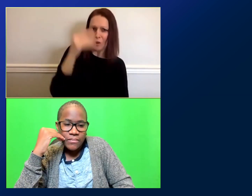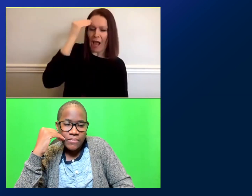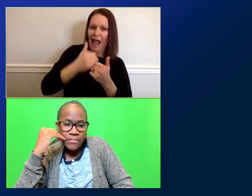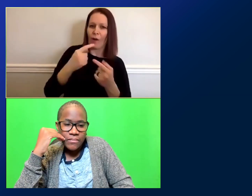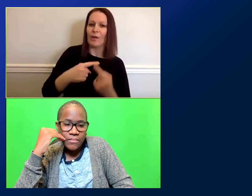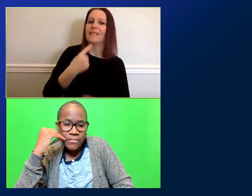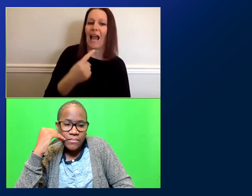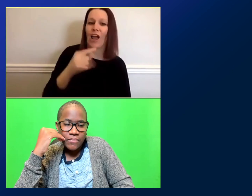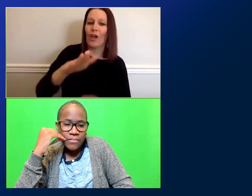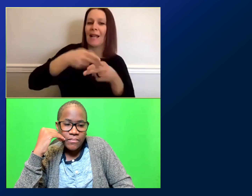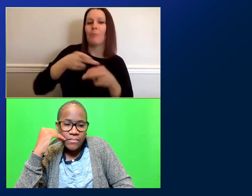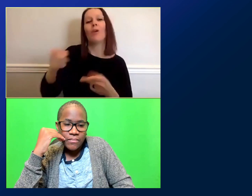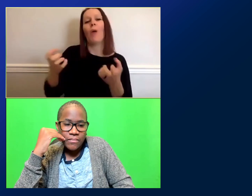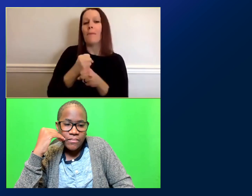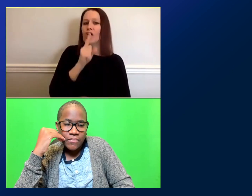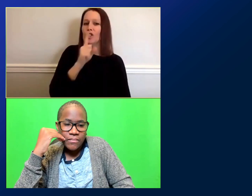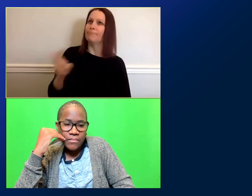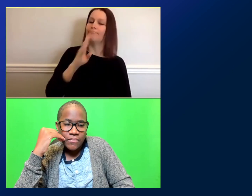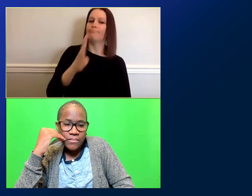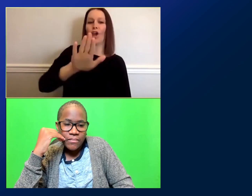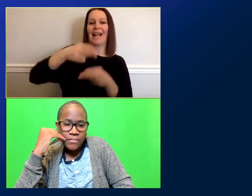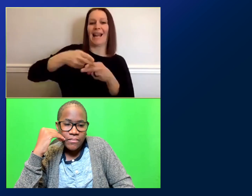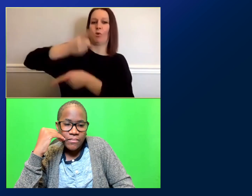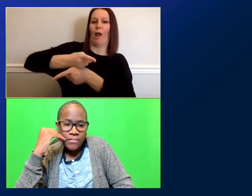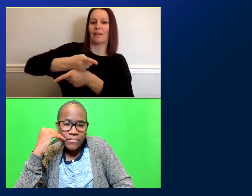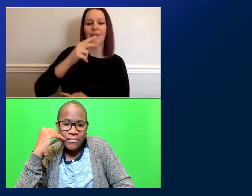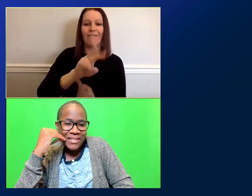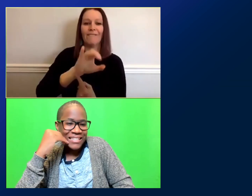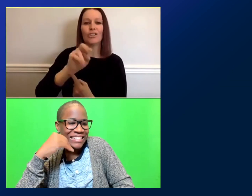want to make sure that we're saying your name correctly victor rica so how do you actually